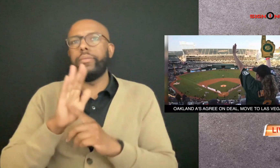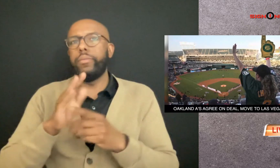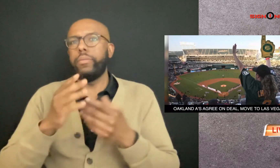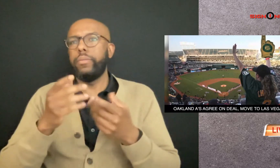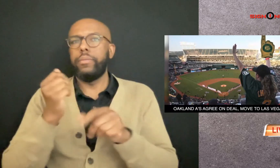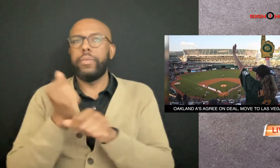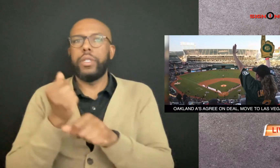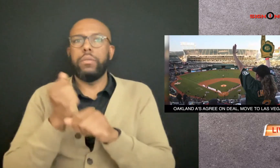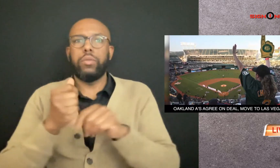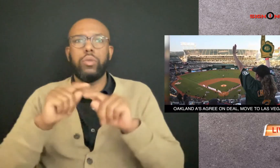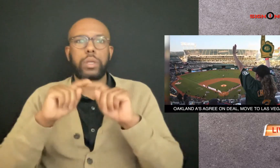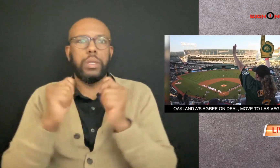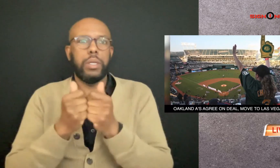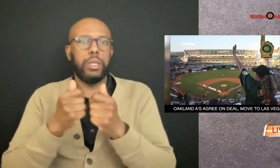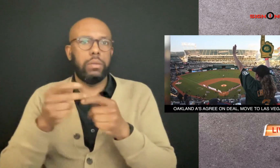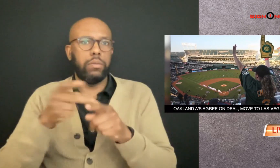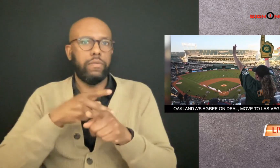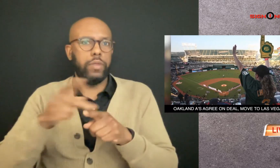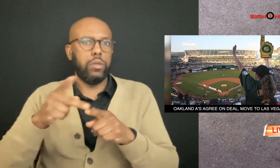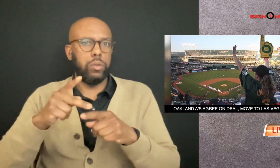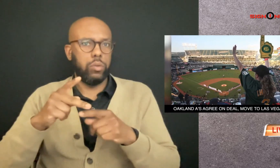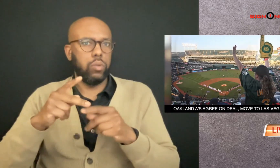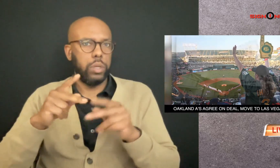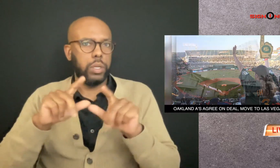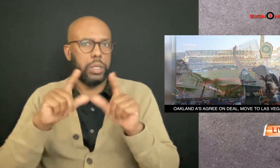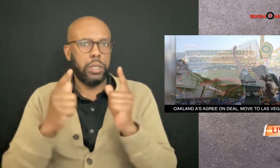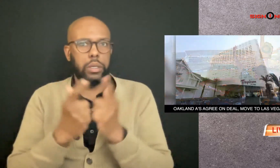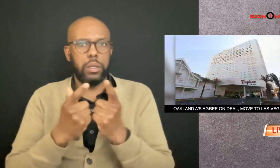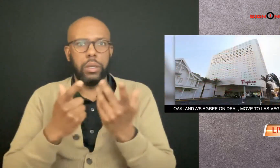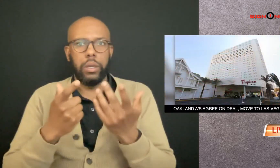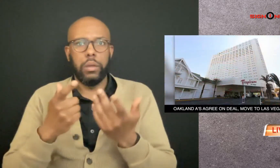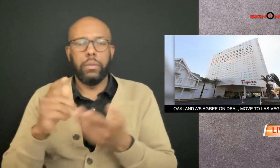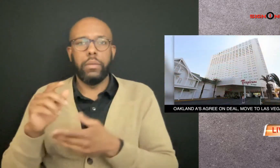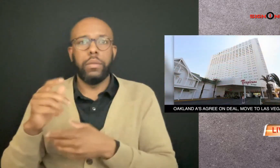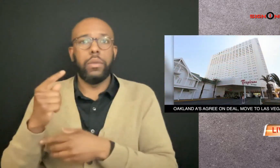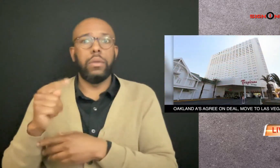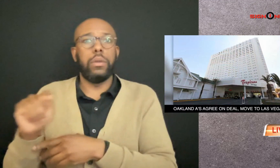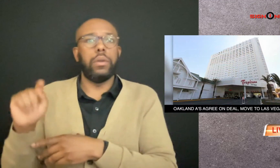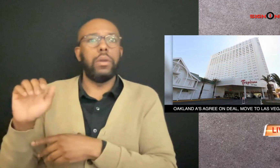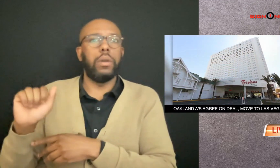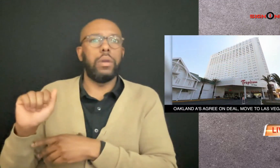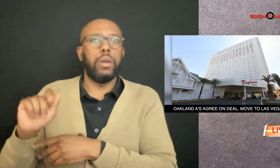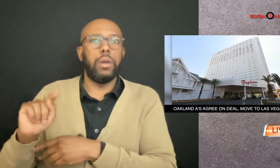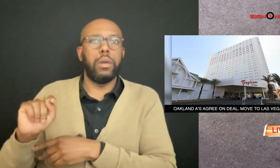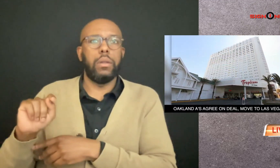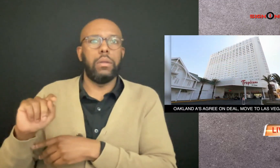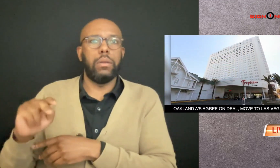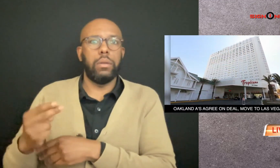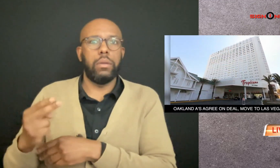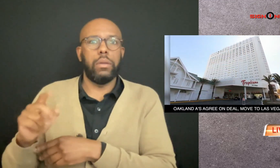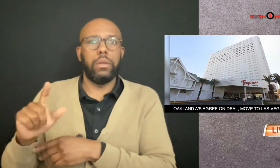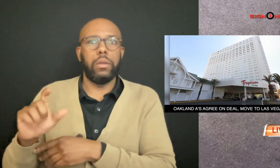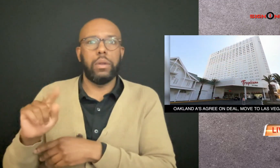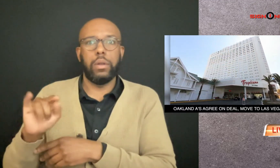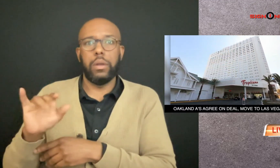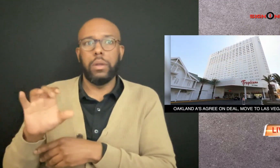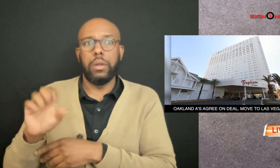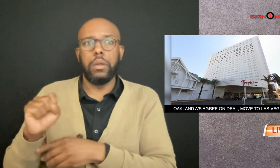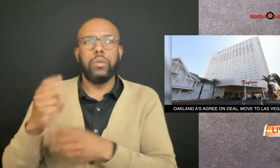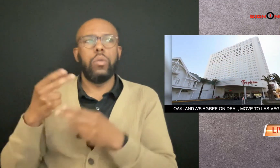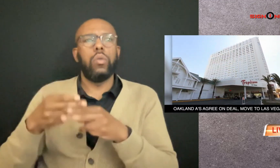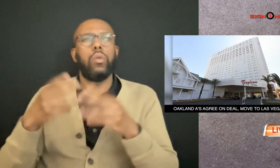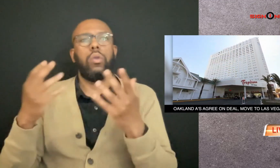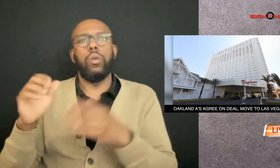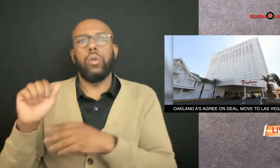Oakland California's major league baseball team the Athletics or the A's have played